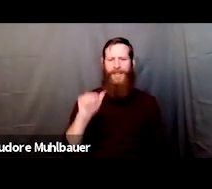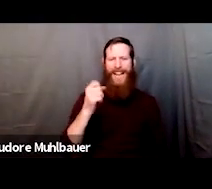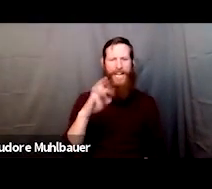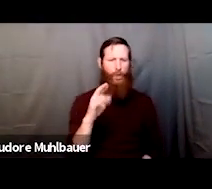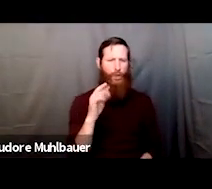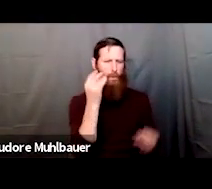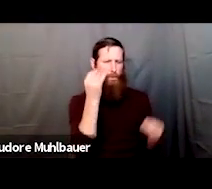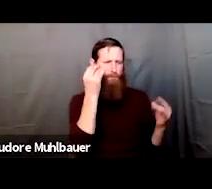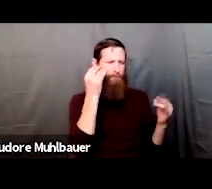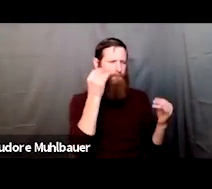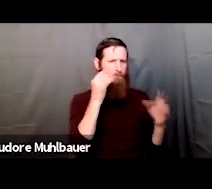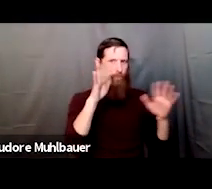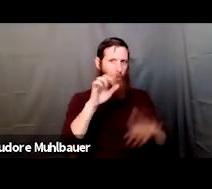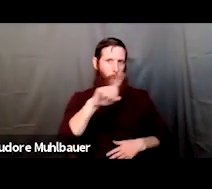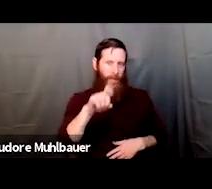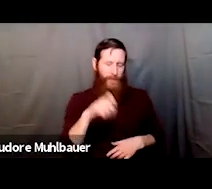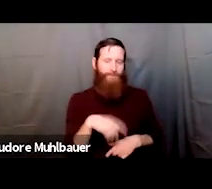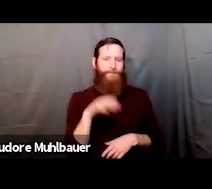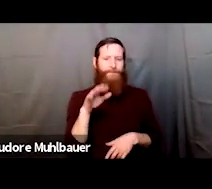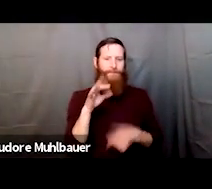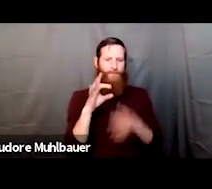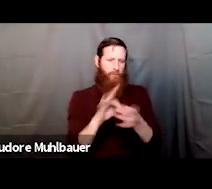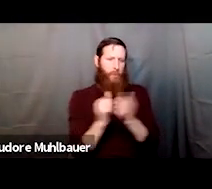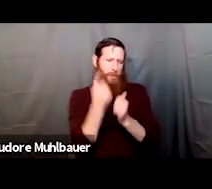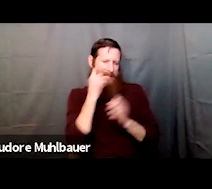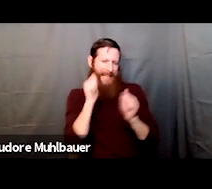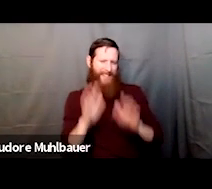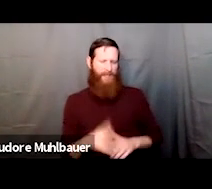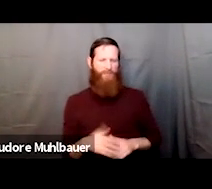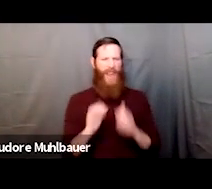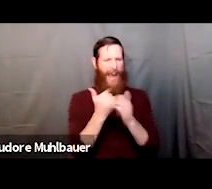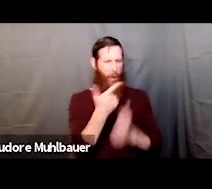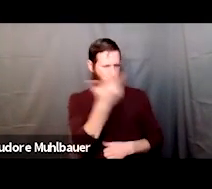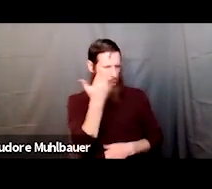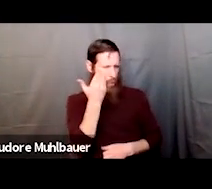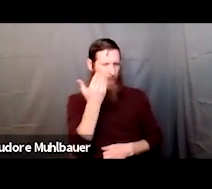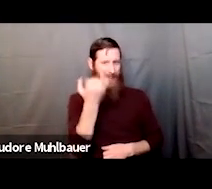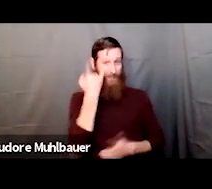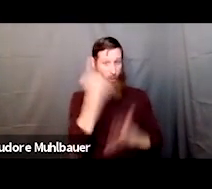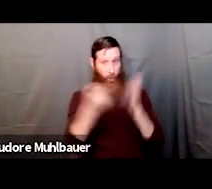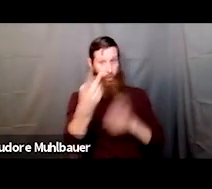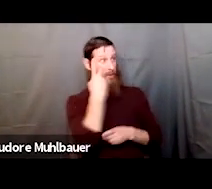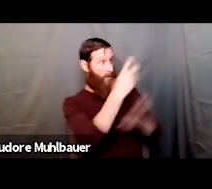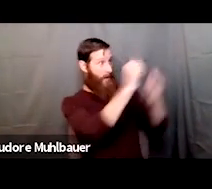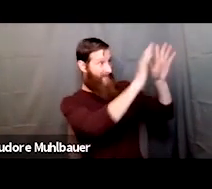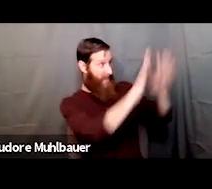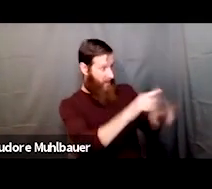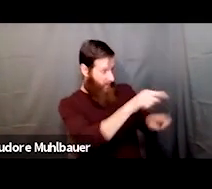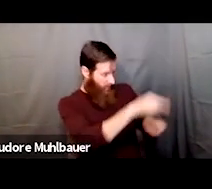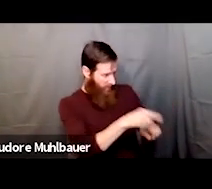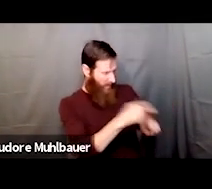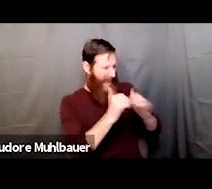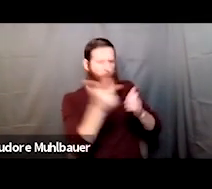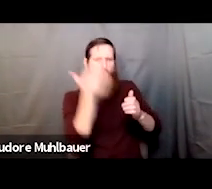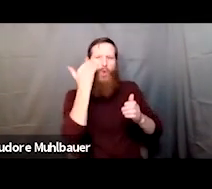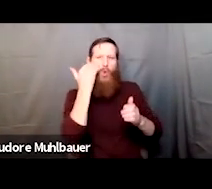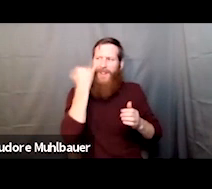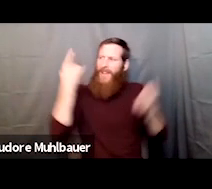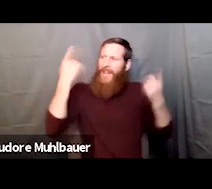Question: How do you know if the avalanche debris you see if recent within the past 24-48 hours?